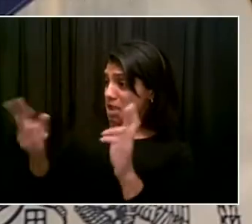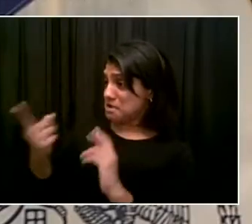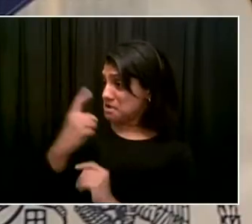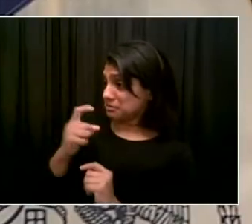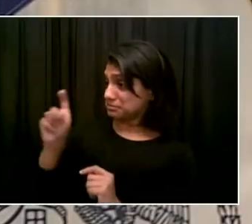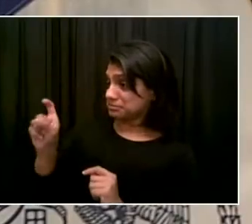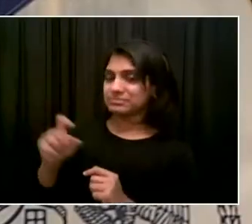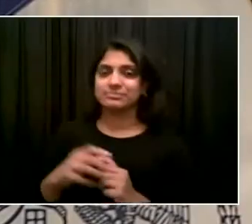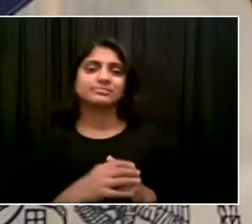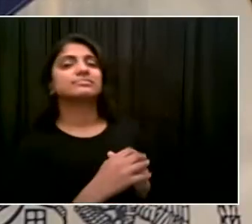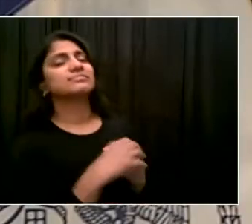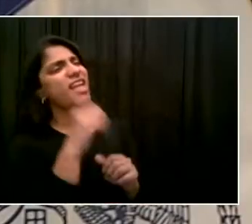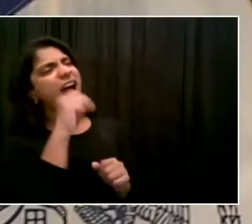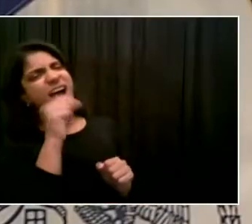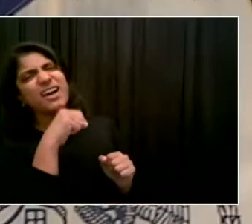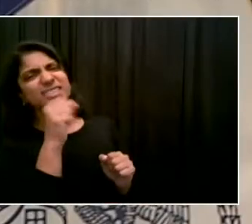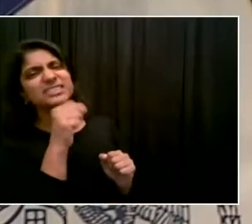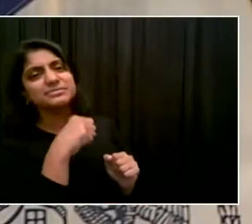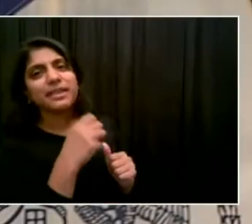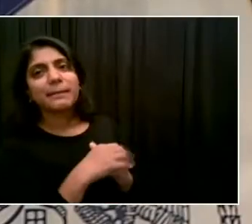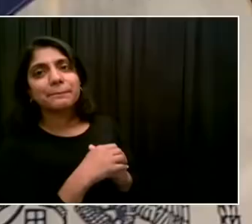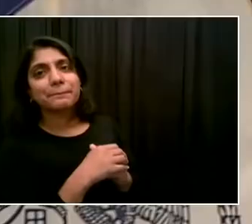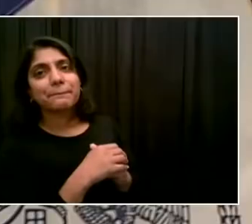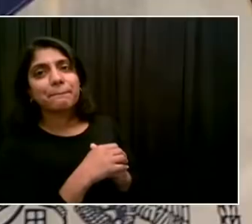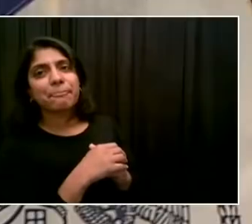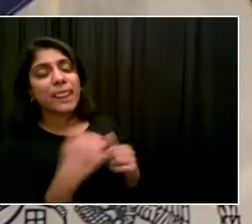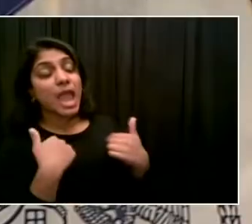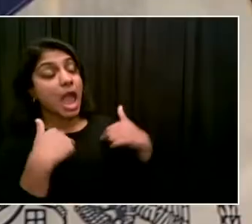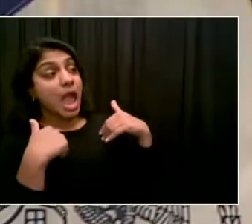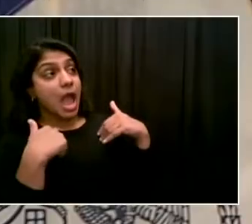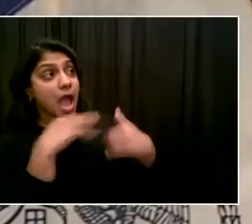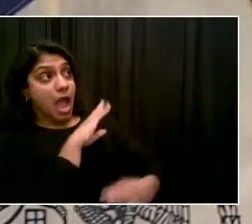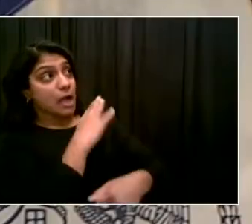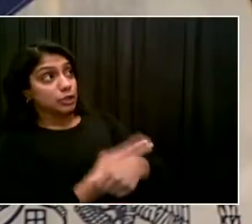Reporter: MR. MAYOR, HOW ARE YOU DOING? I AM DOING WELL MICHAEL, ARYE OU PREPARING FOR THIS HOLIDAY